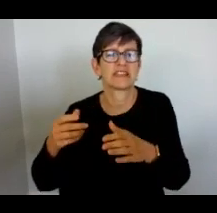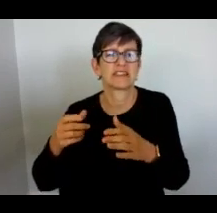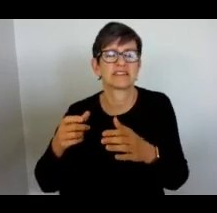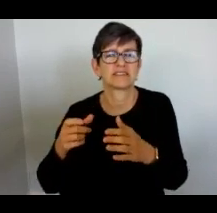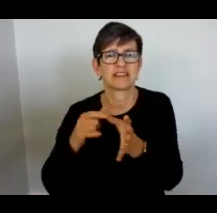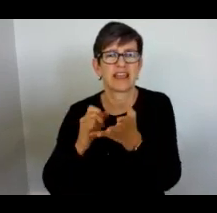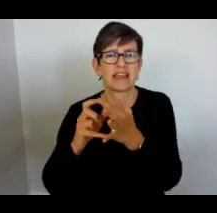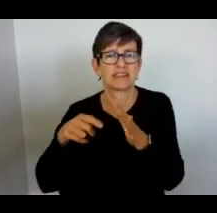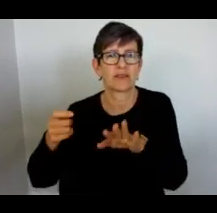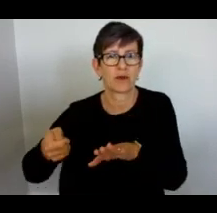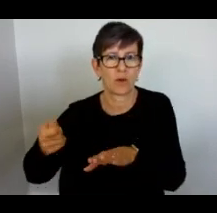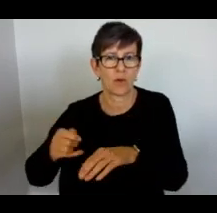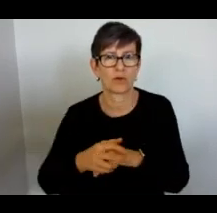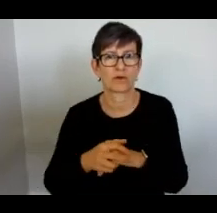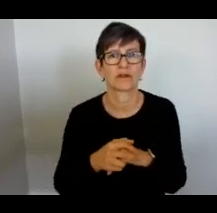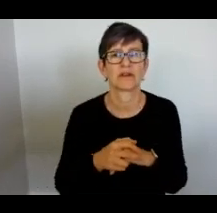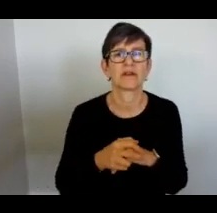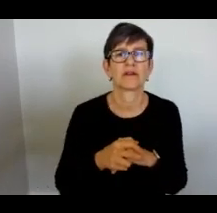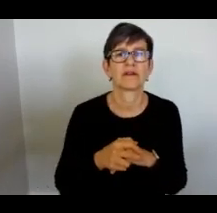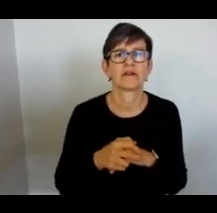can apply for a child protection order is the Director of Child Protection Litigation.